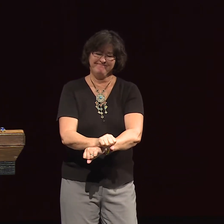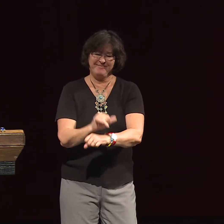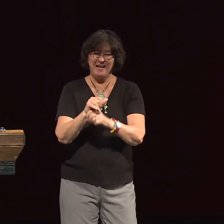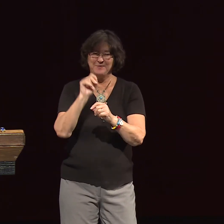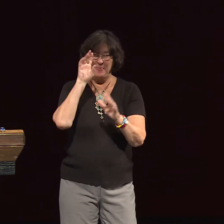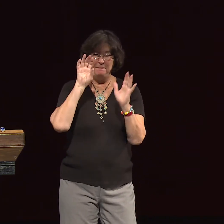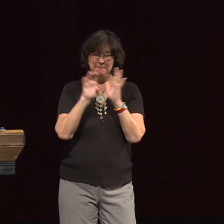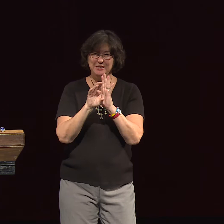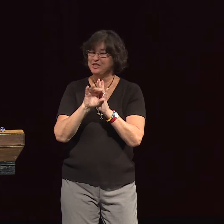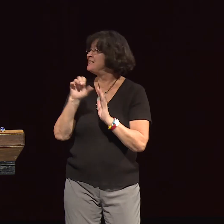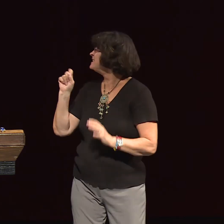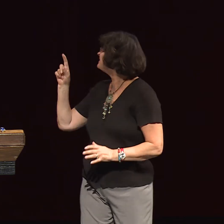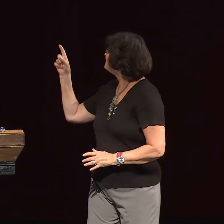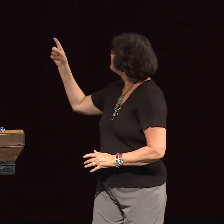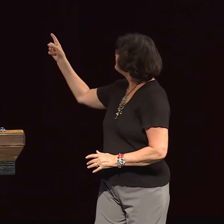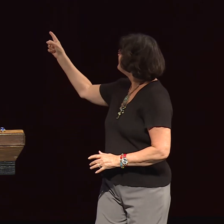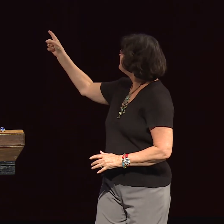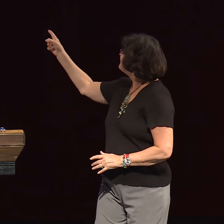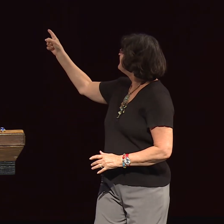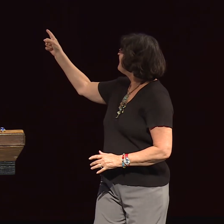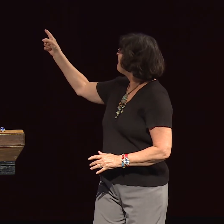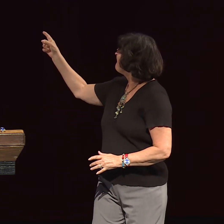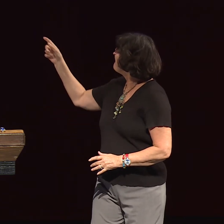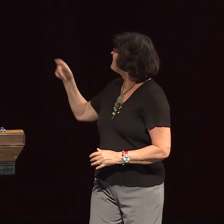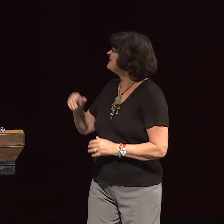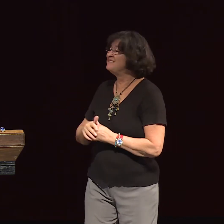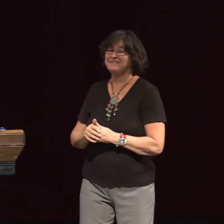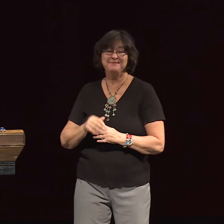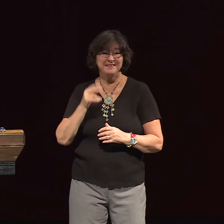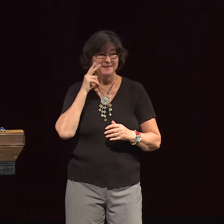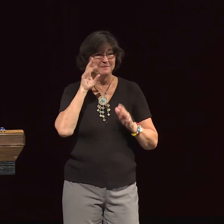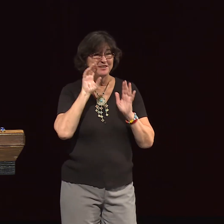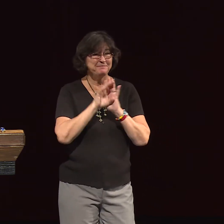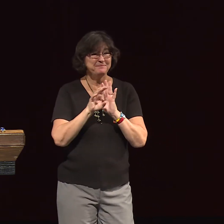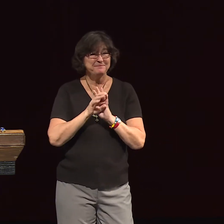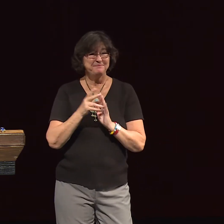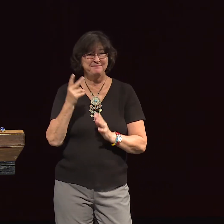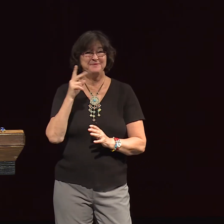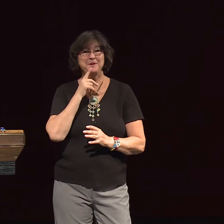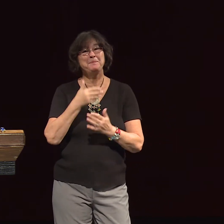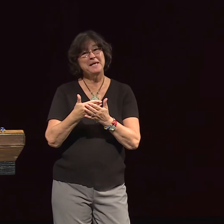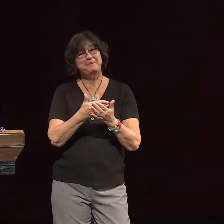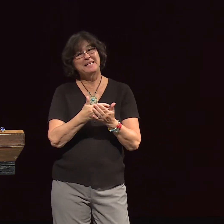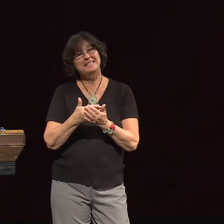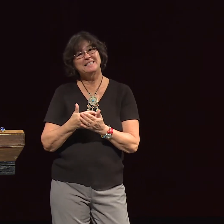They don't know how to deal with this child. But really they could just be teaching them sign language.